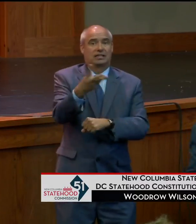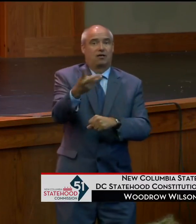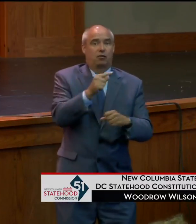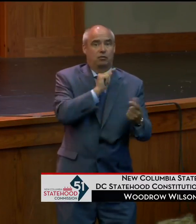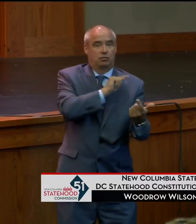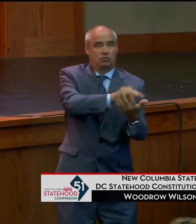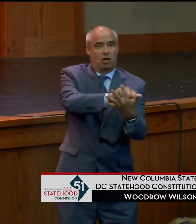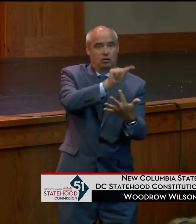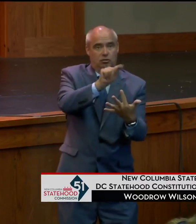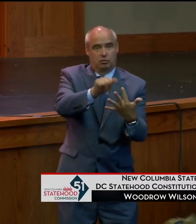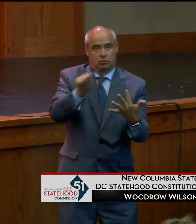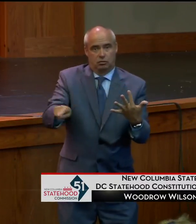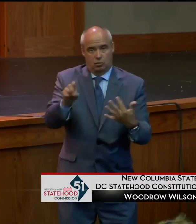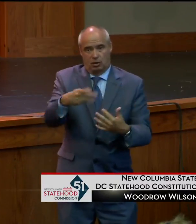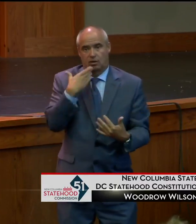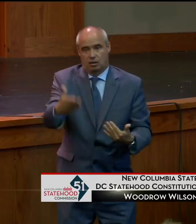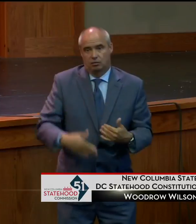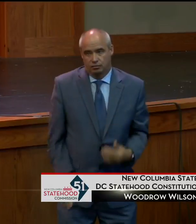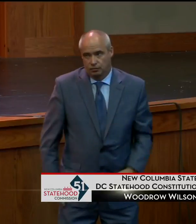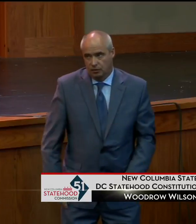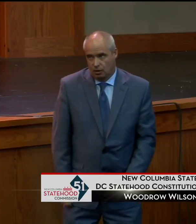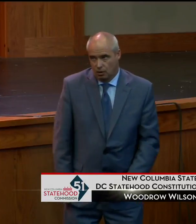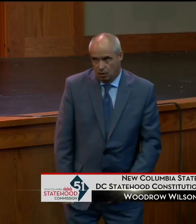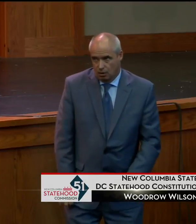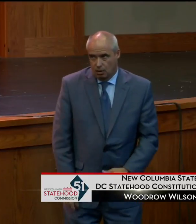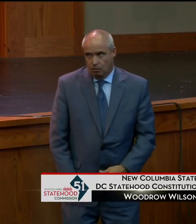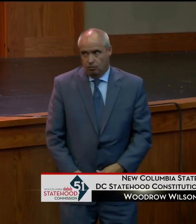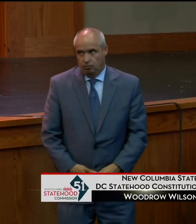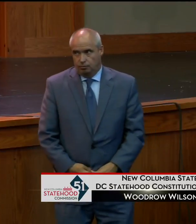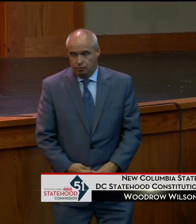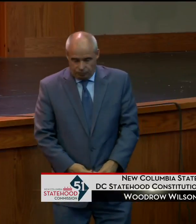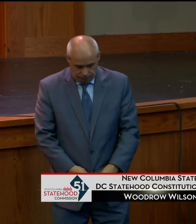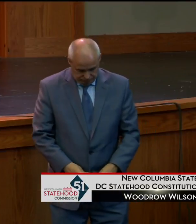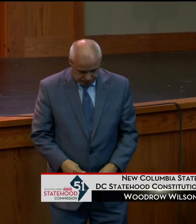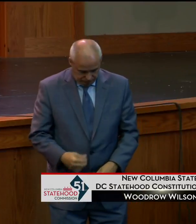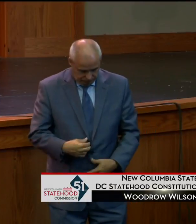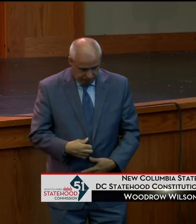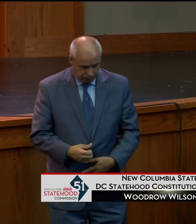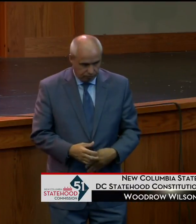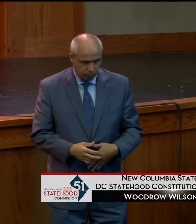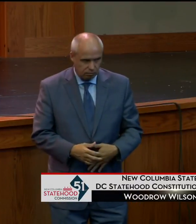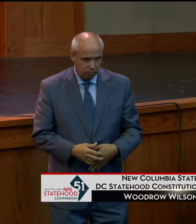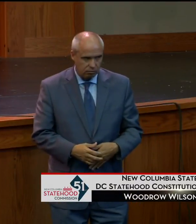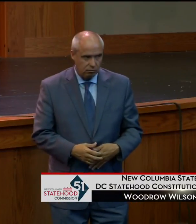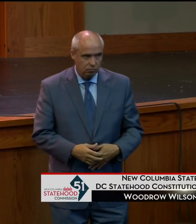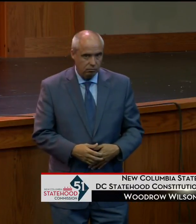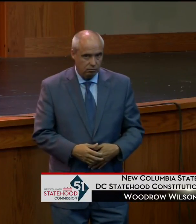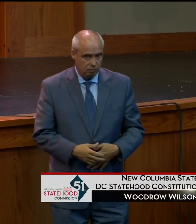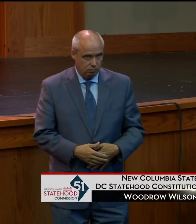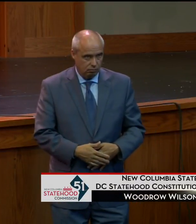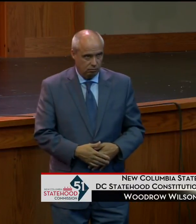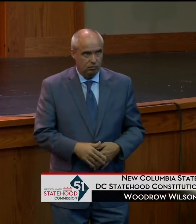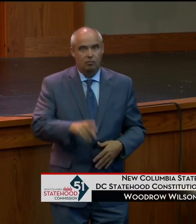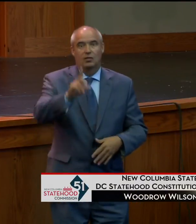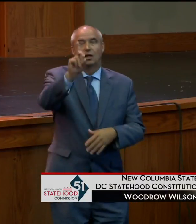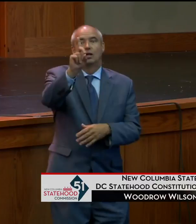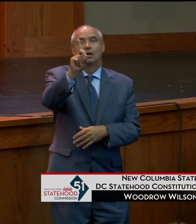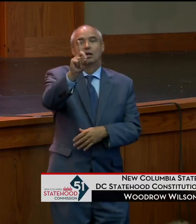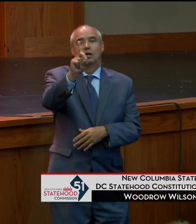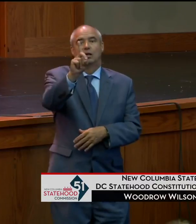THANK YOU. DALE BROWN.